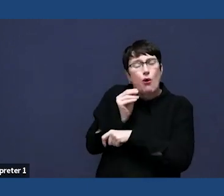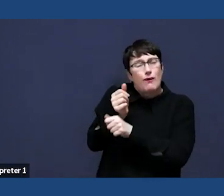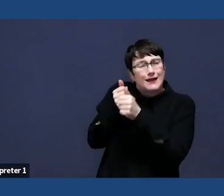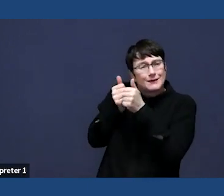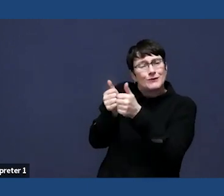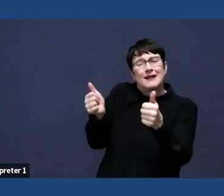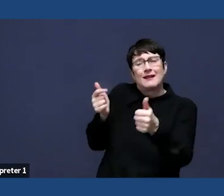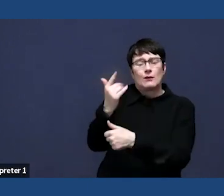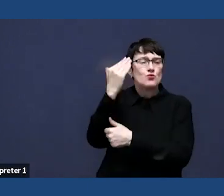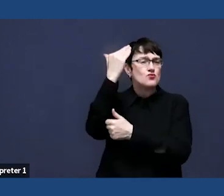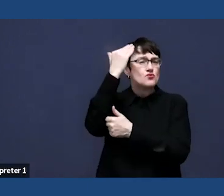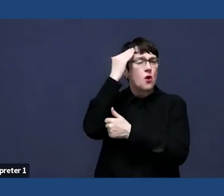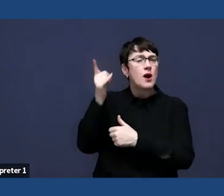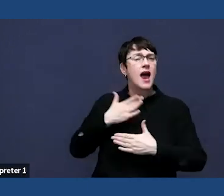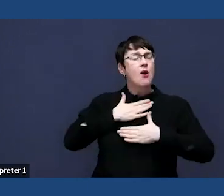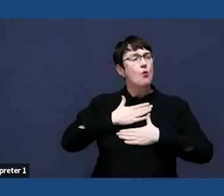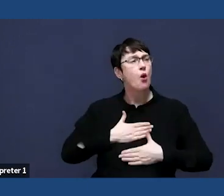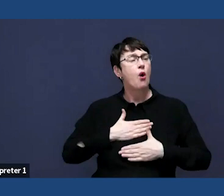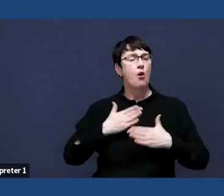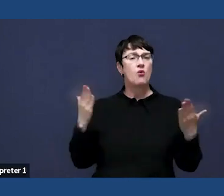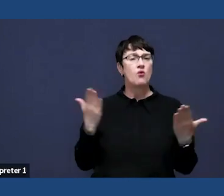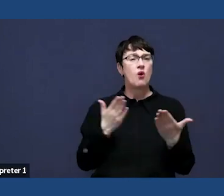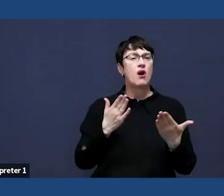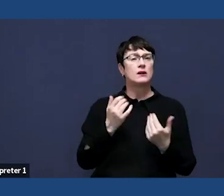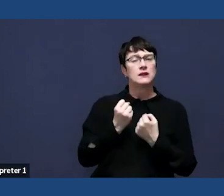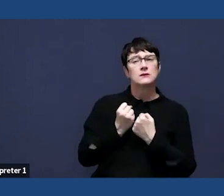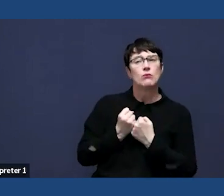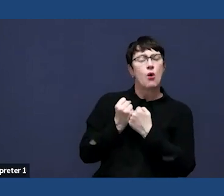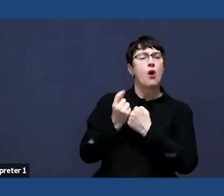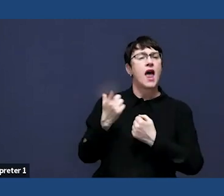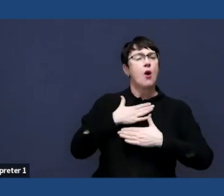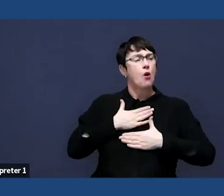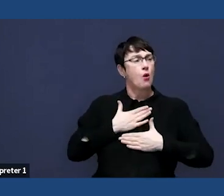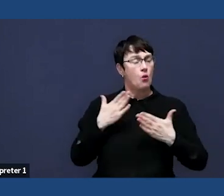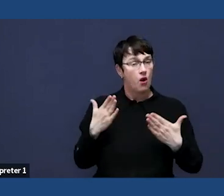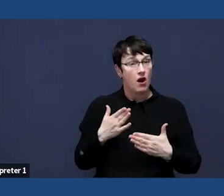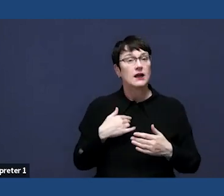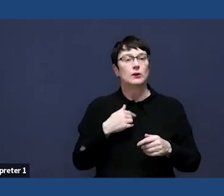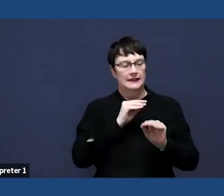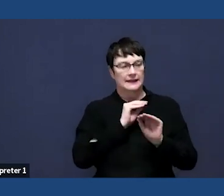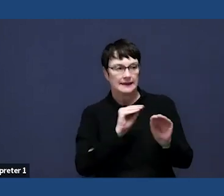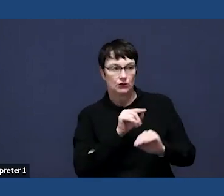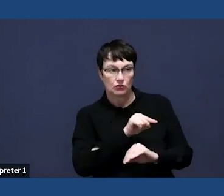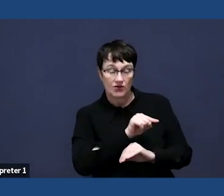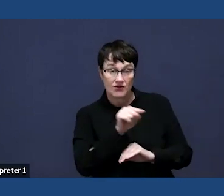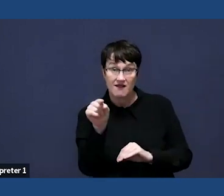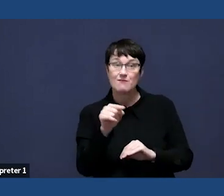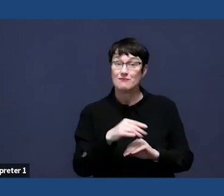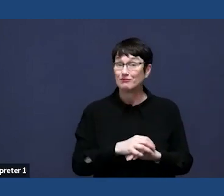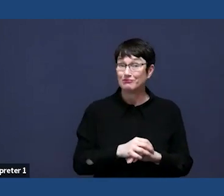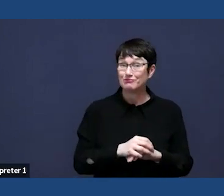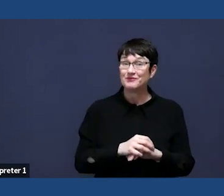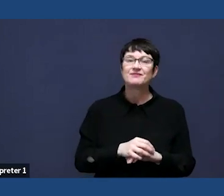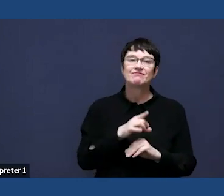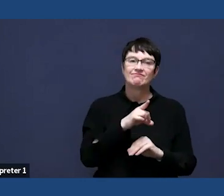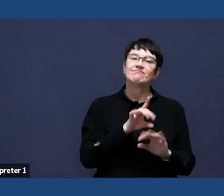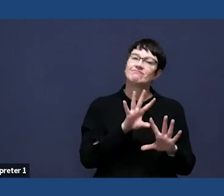that companies run. So as an employer, we have created programmes for our caregivers.